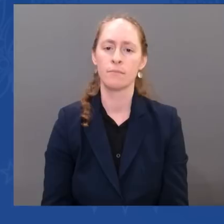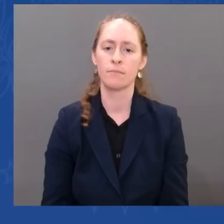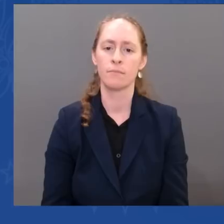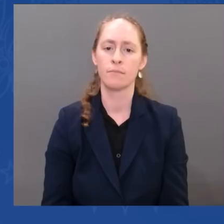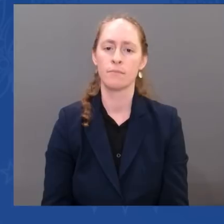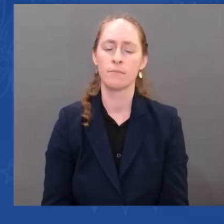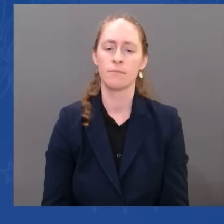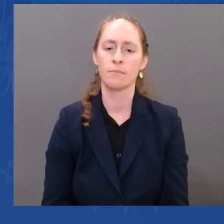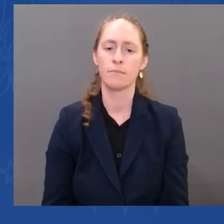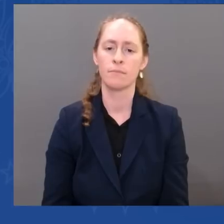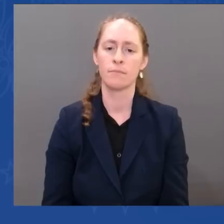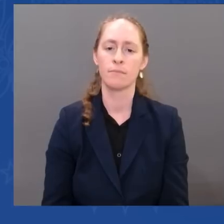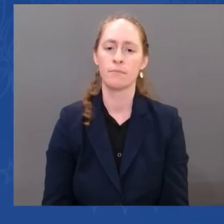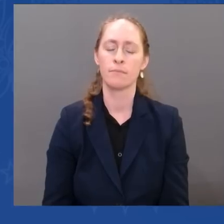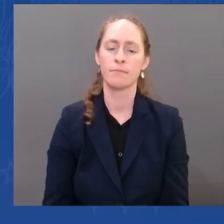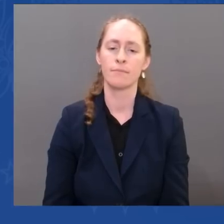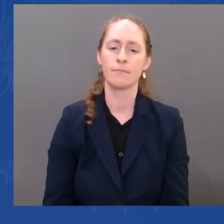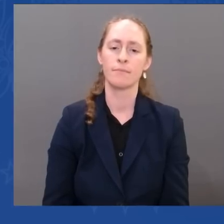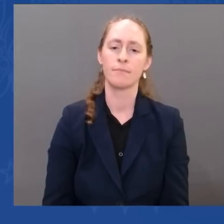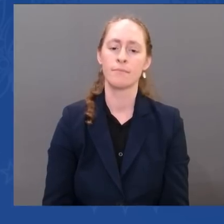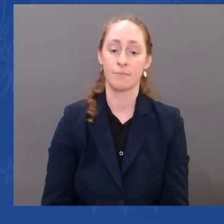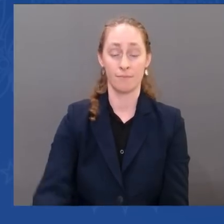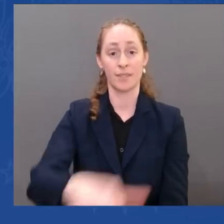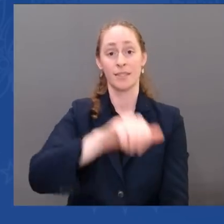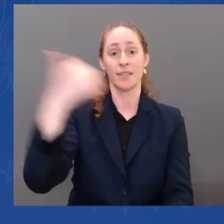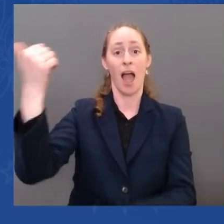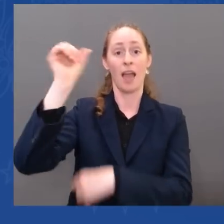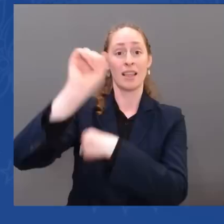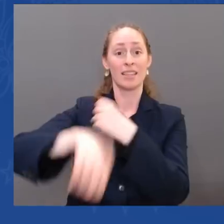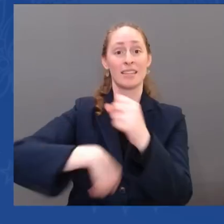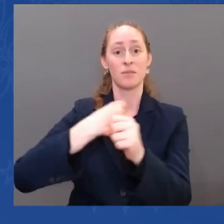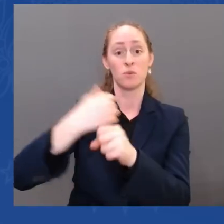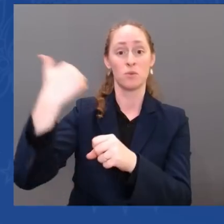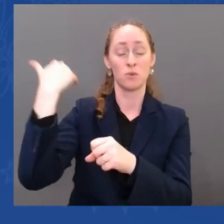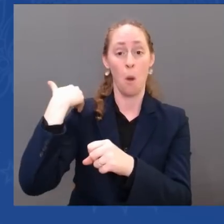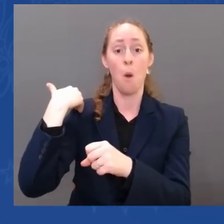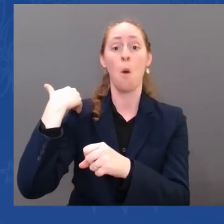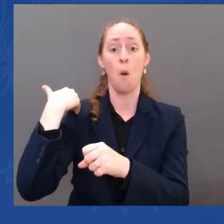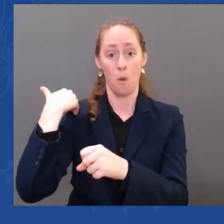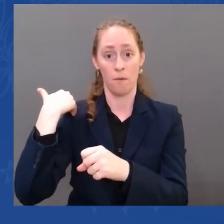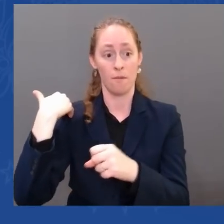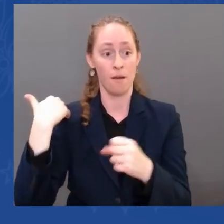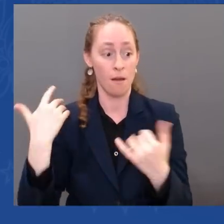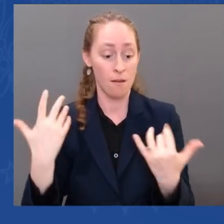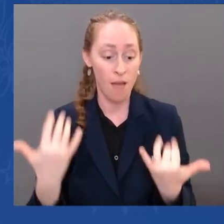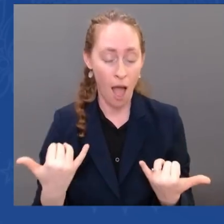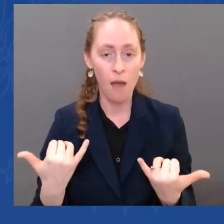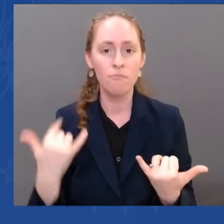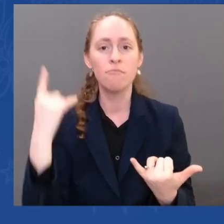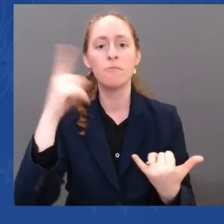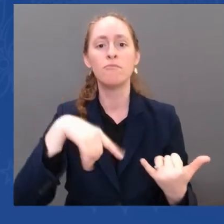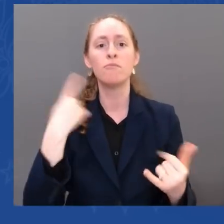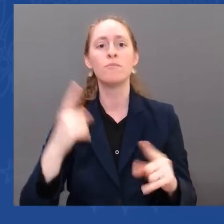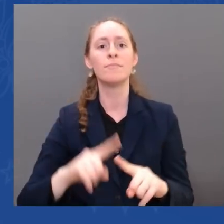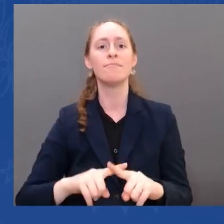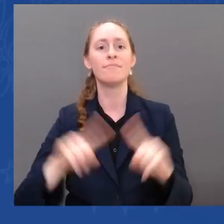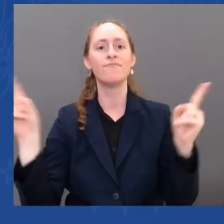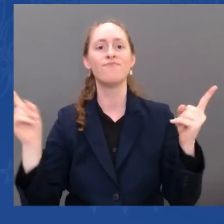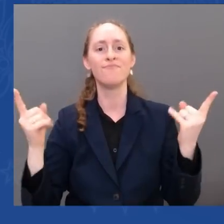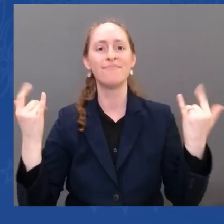Our economy is strong. Earlier this year, we paid off Greece's outstanding debt to the IMF two years